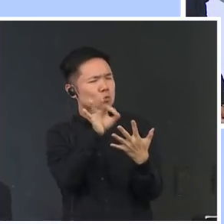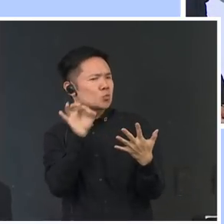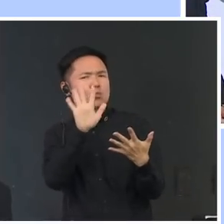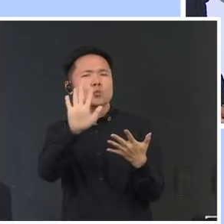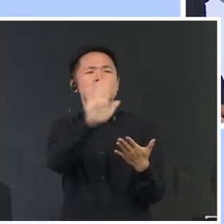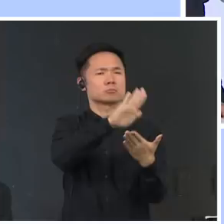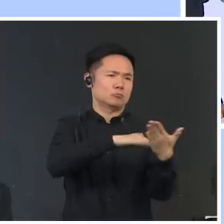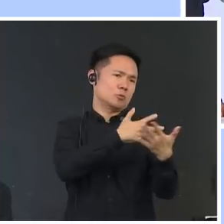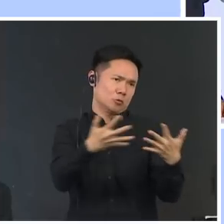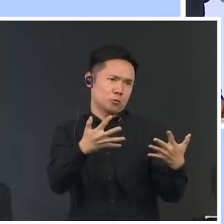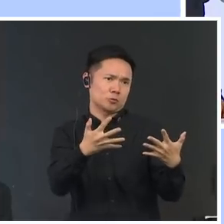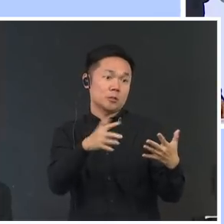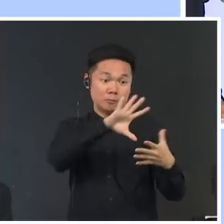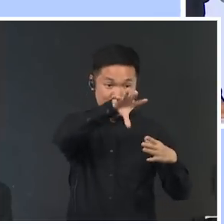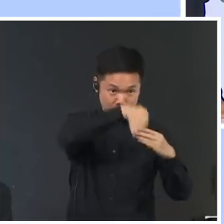with disabilities has been enacted as well.